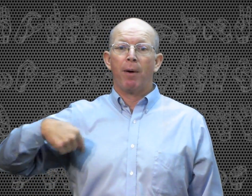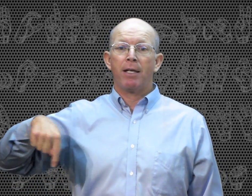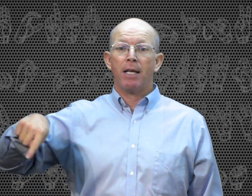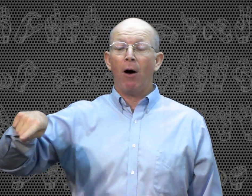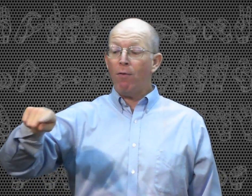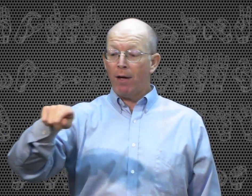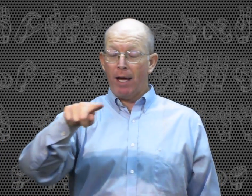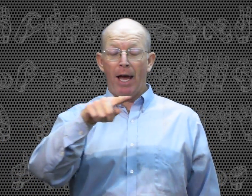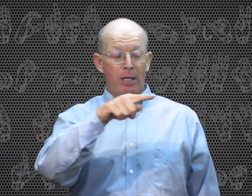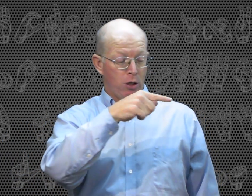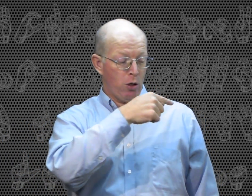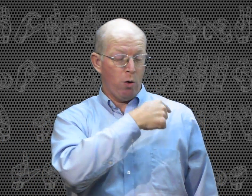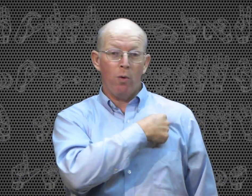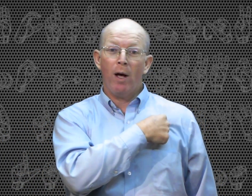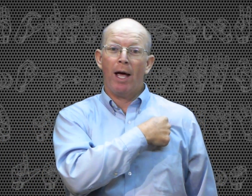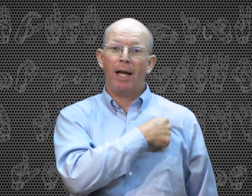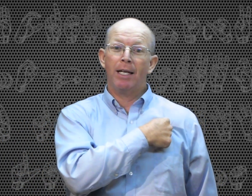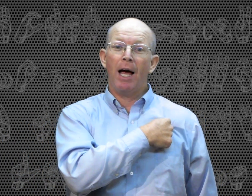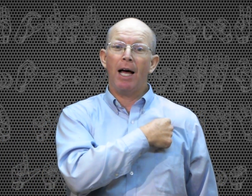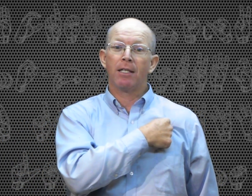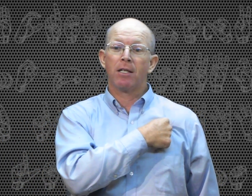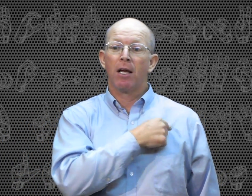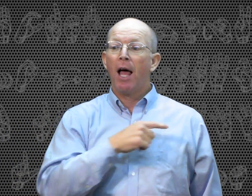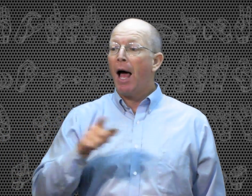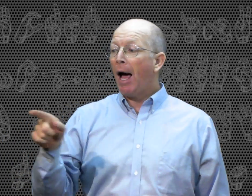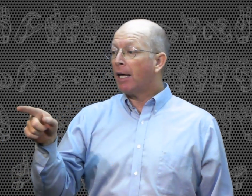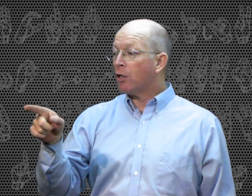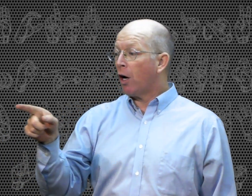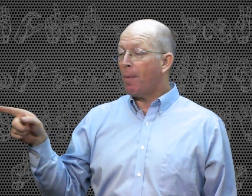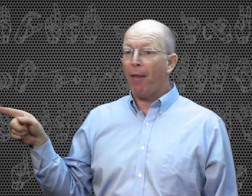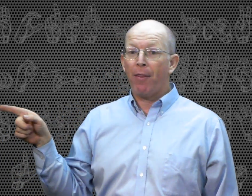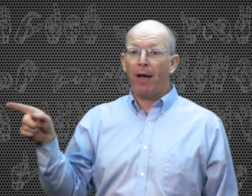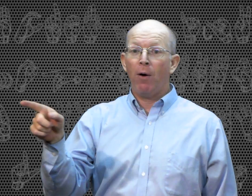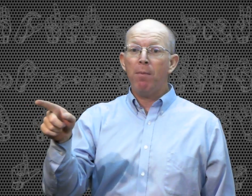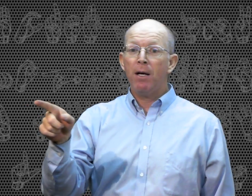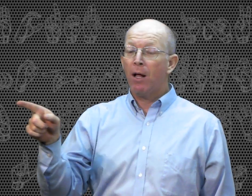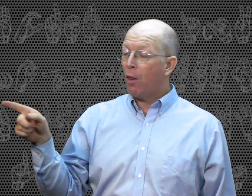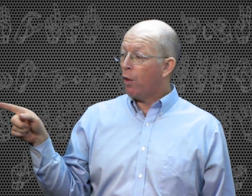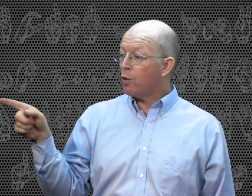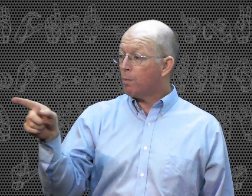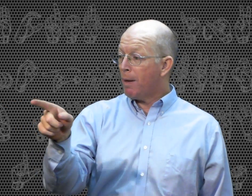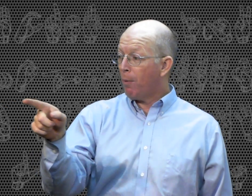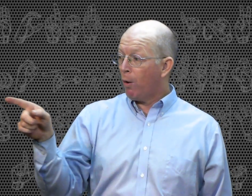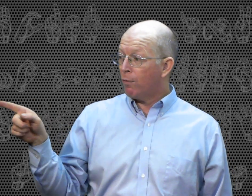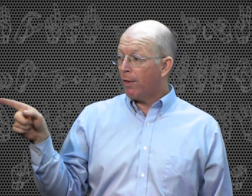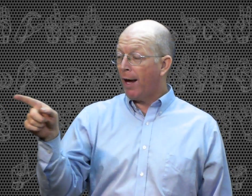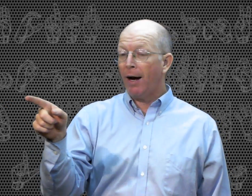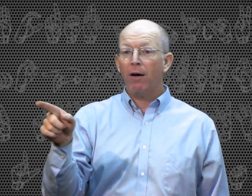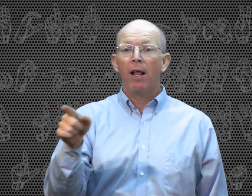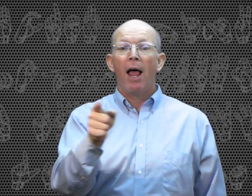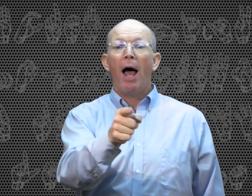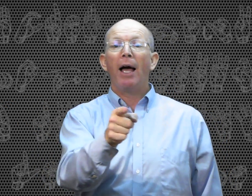I can point to myself and to YOU and to US. I can talk about THEM, those people over there.